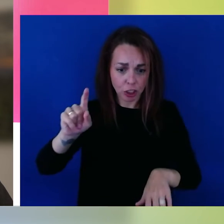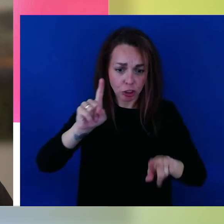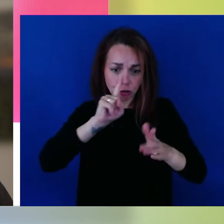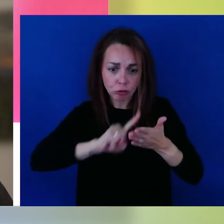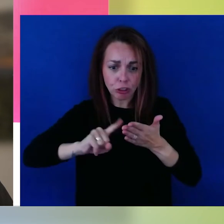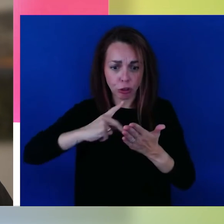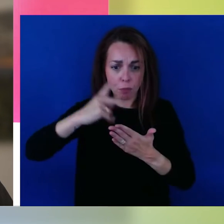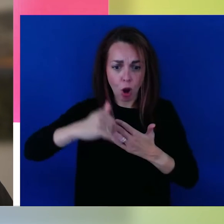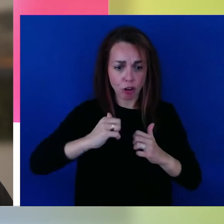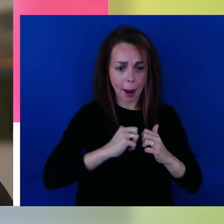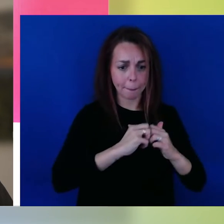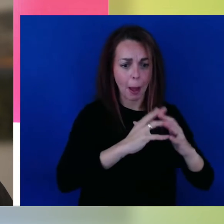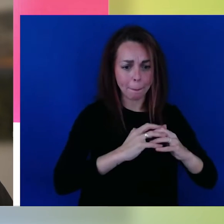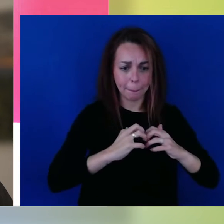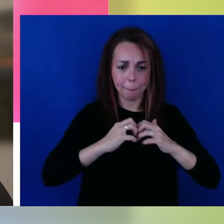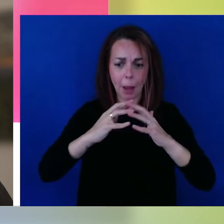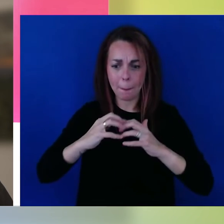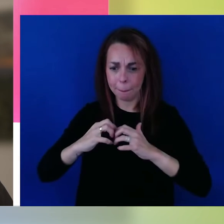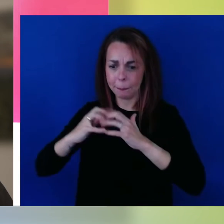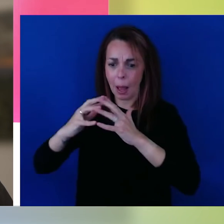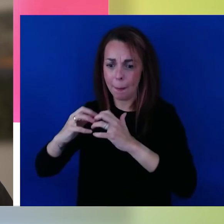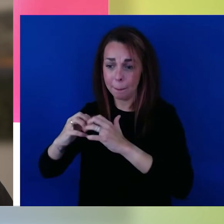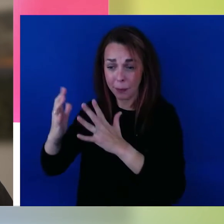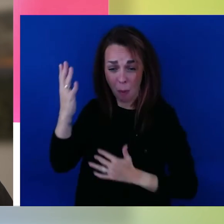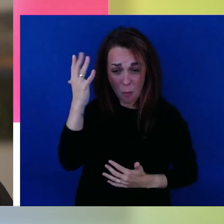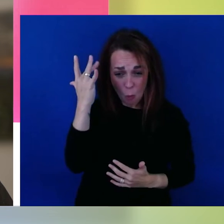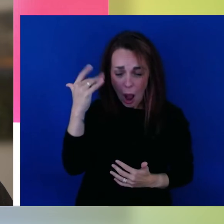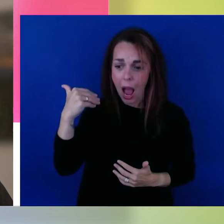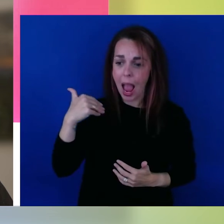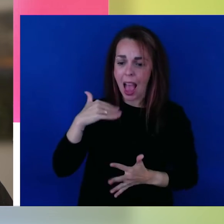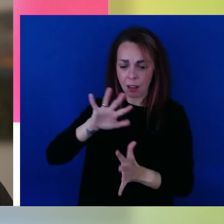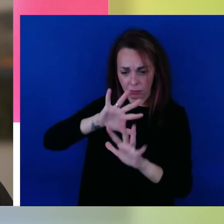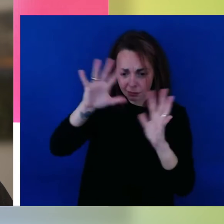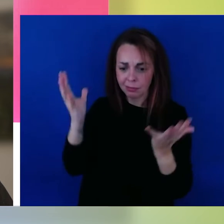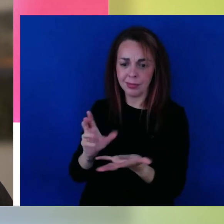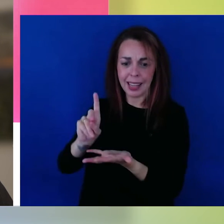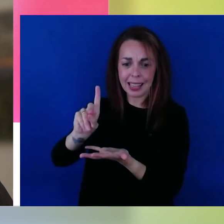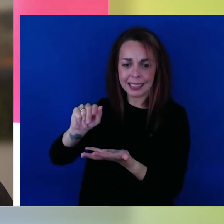have been created from our open-access data repository.